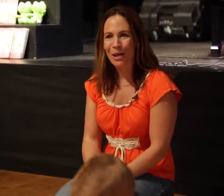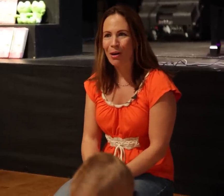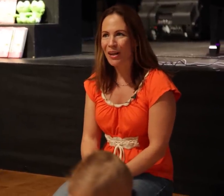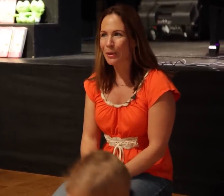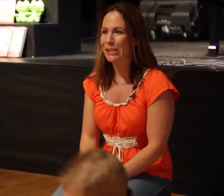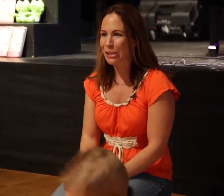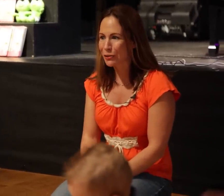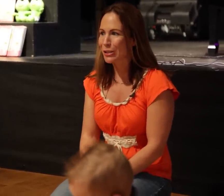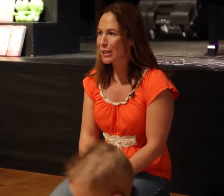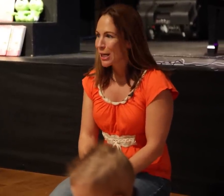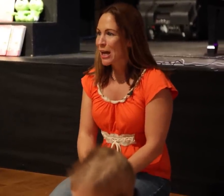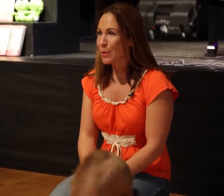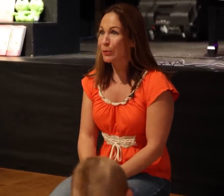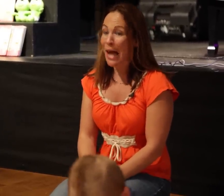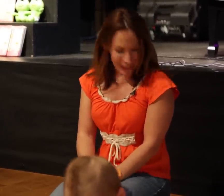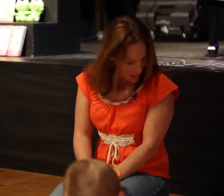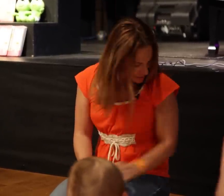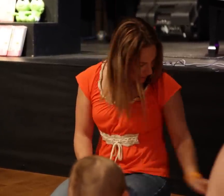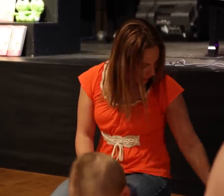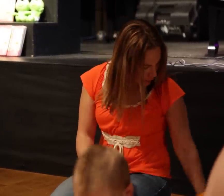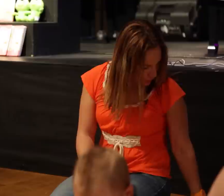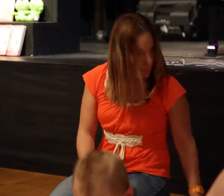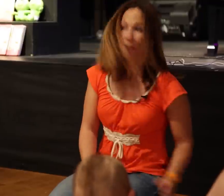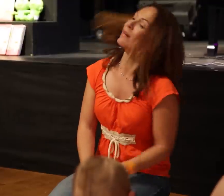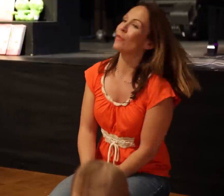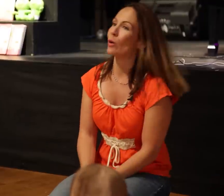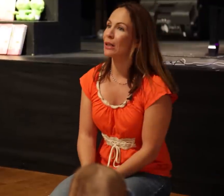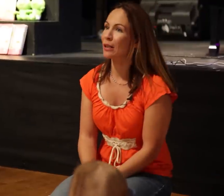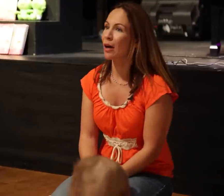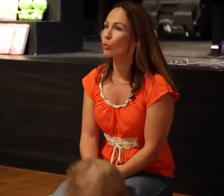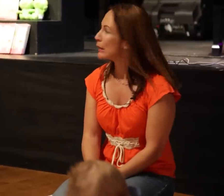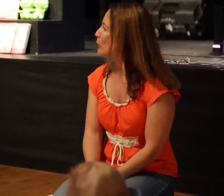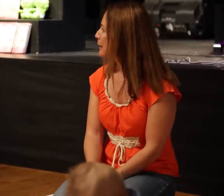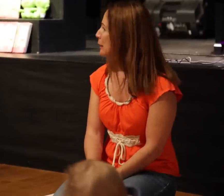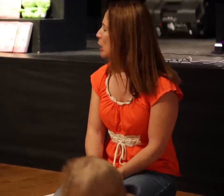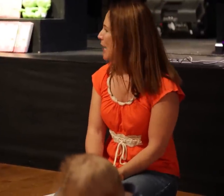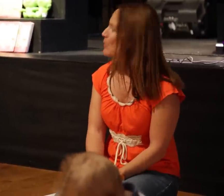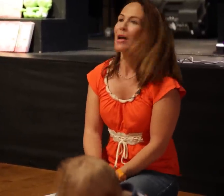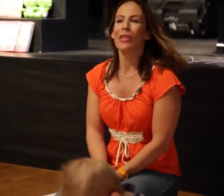And so our family has been relying on sign language for a really, really long time.